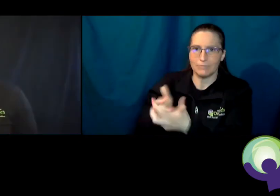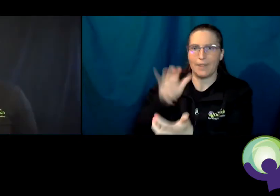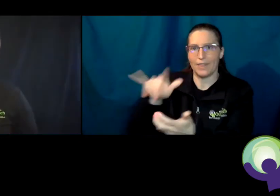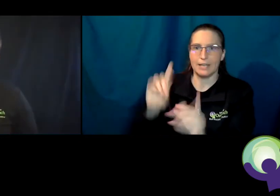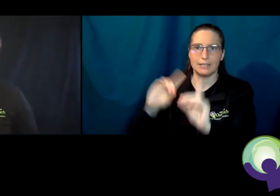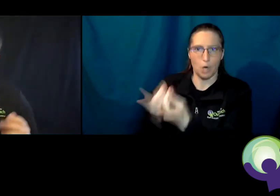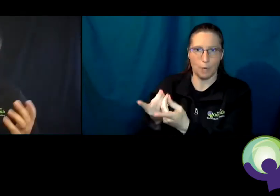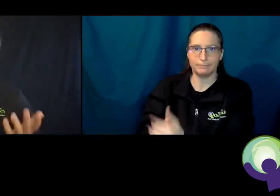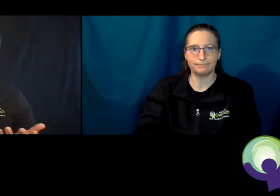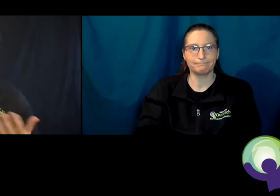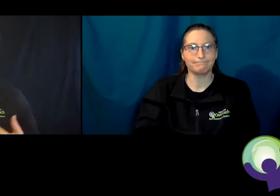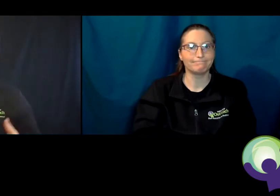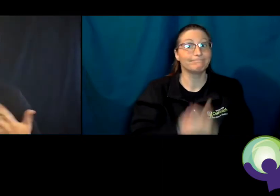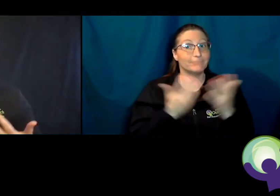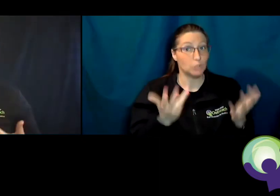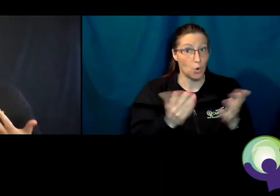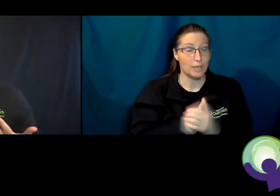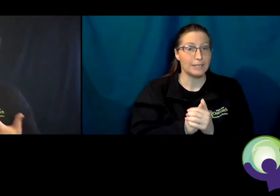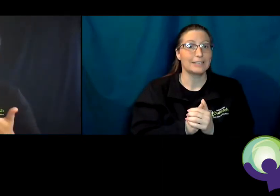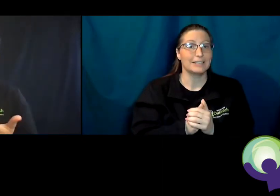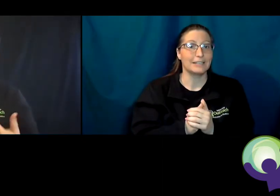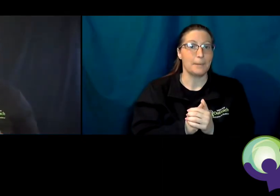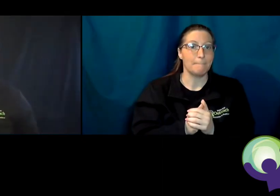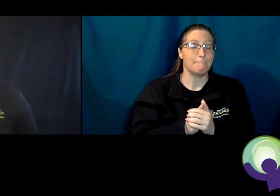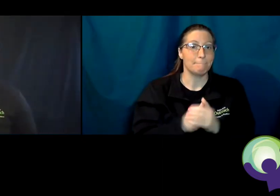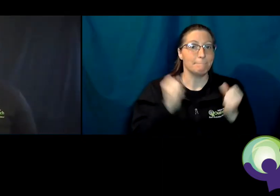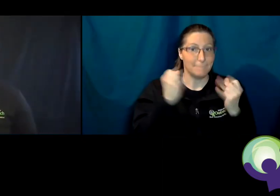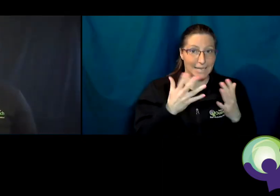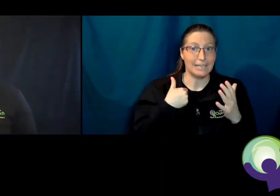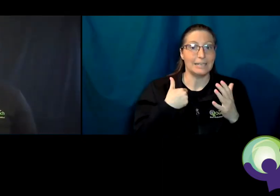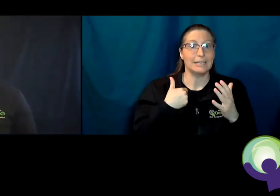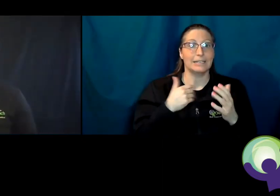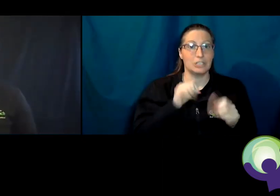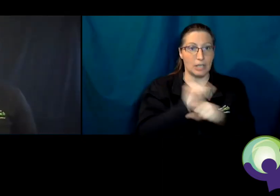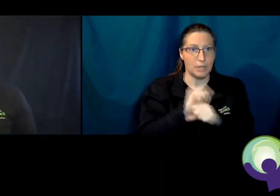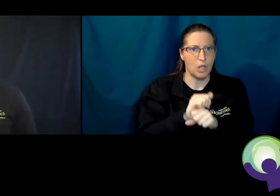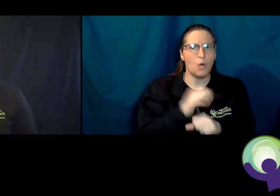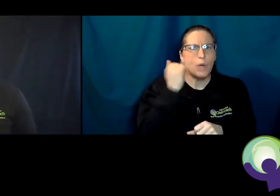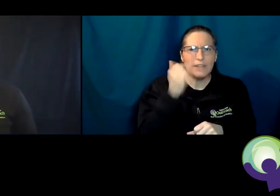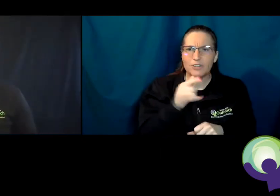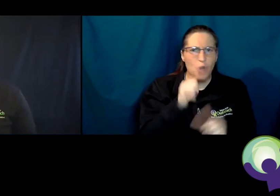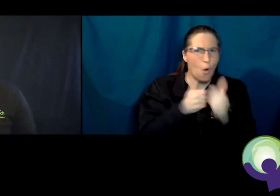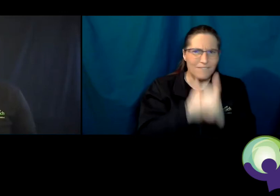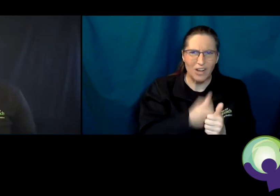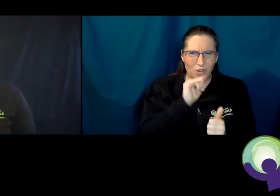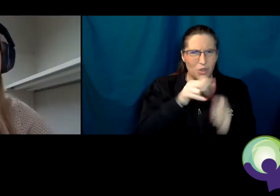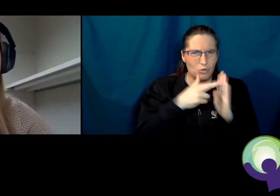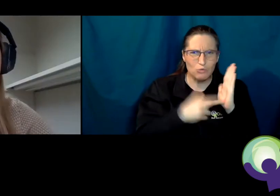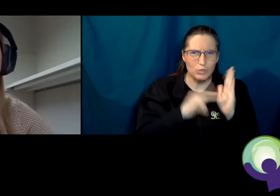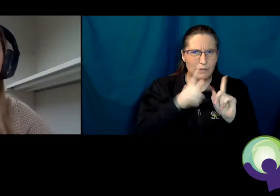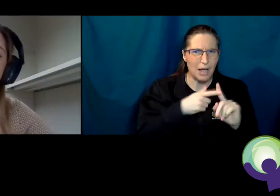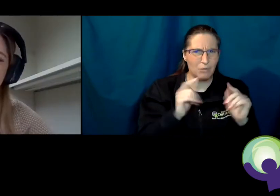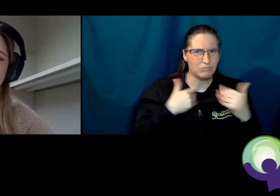Keith: So, as an employee, I have to ask what happens if you don't follow those things?